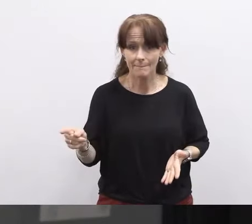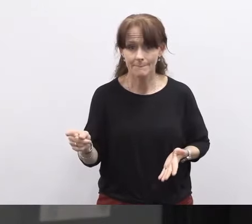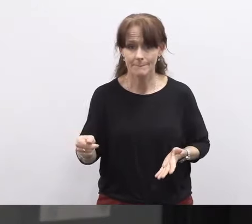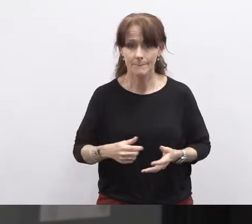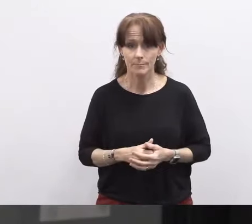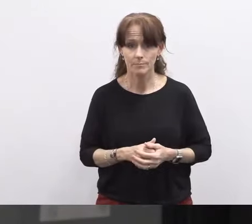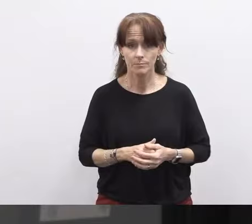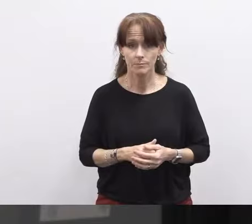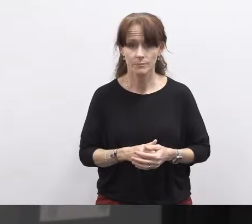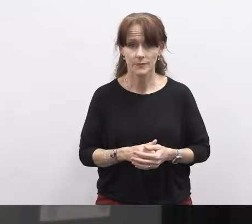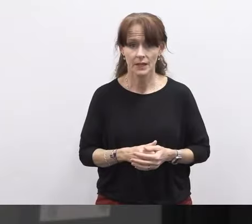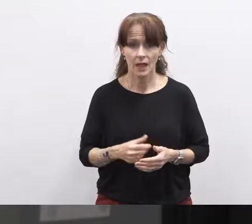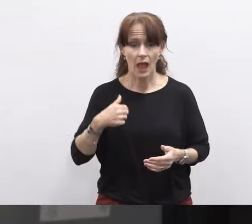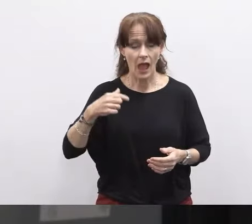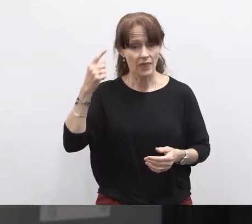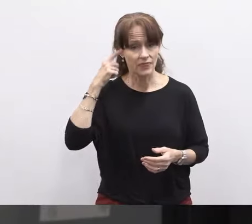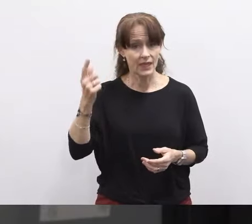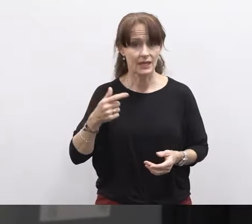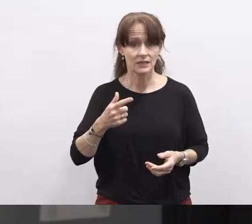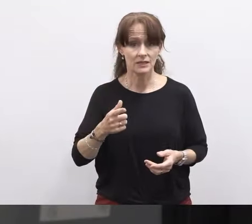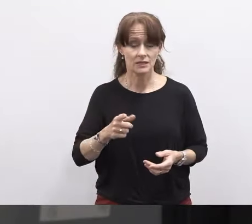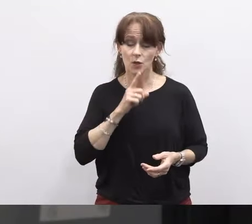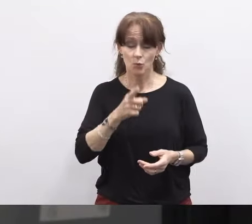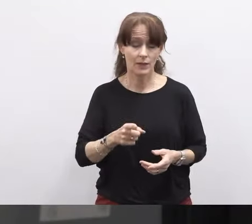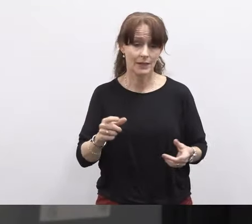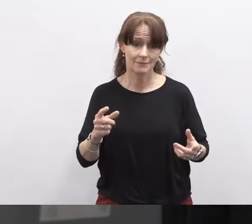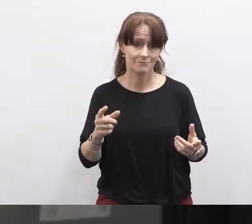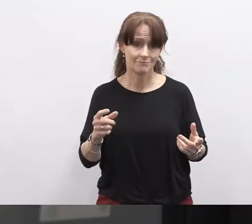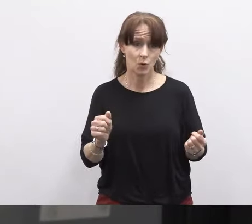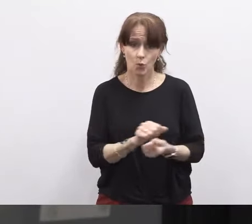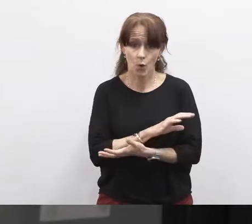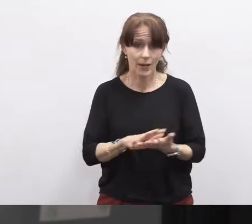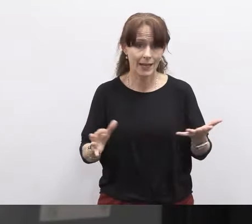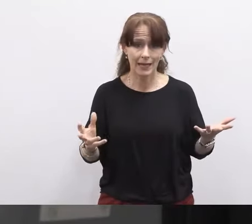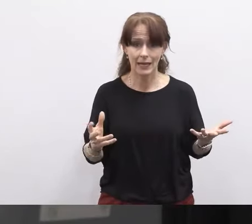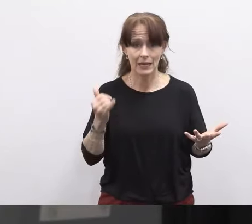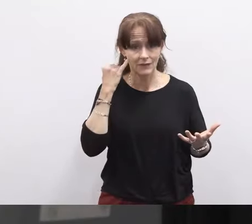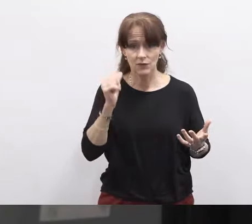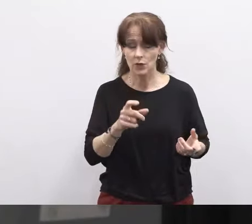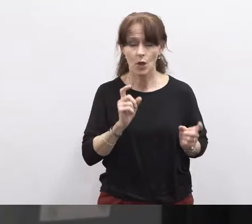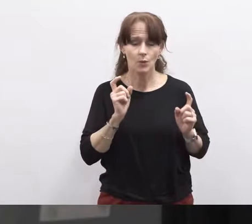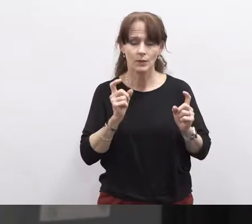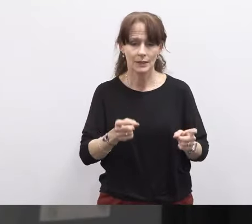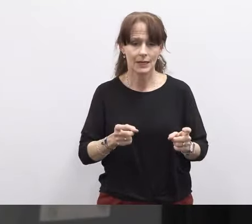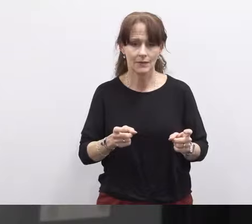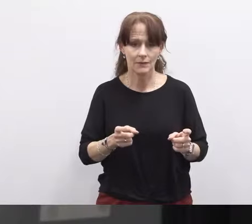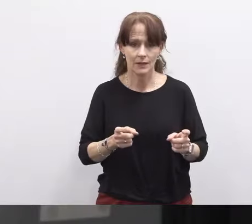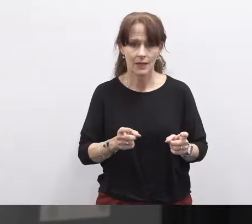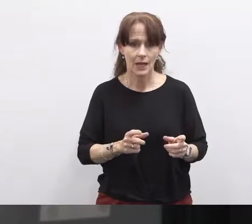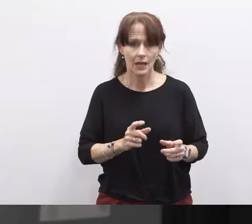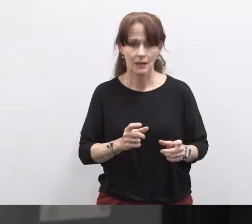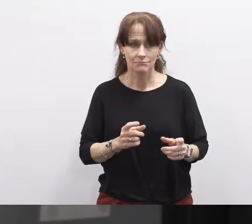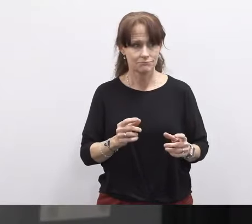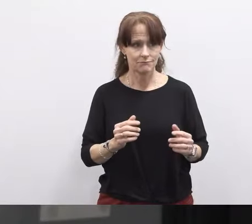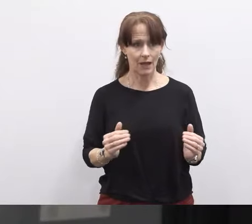And so I think you're shooting yourself in the foot when you don't give an inadequate raise.